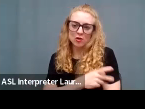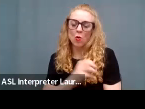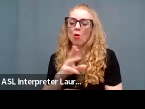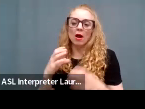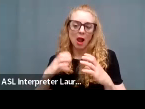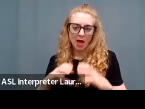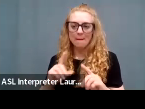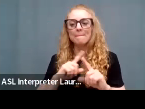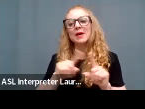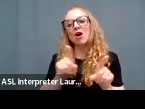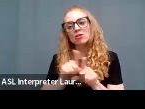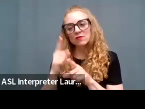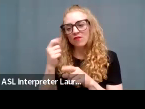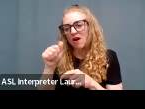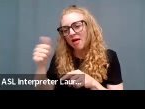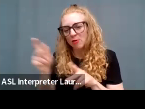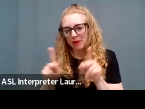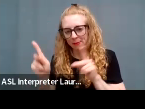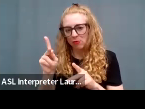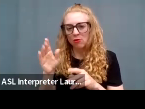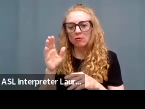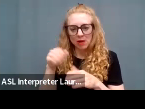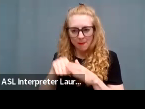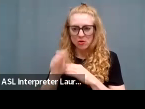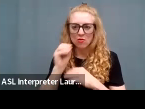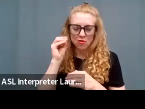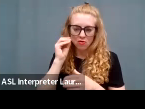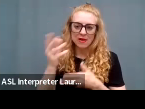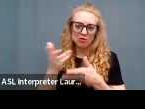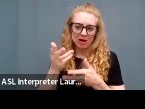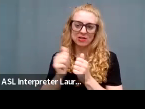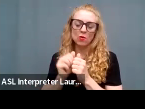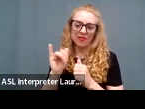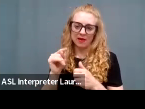but also for anyone else that's going to be in that household and interacting with them I can't